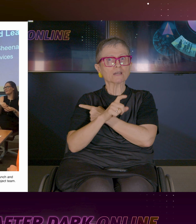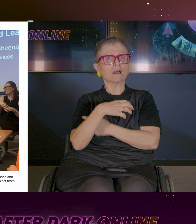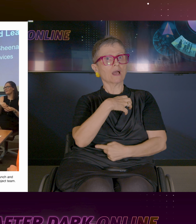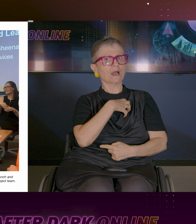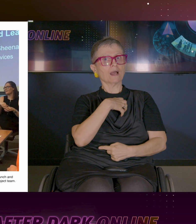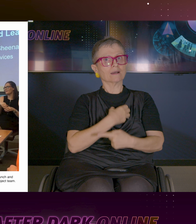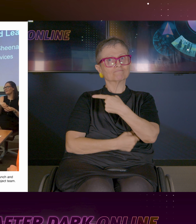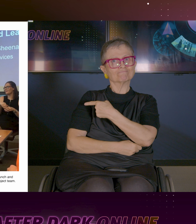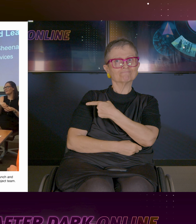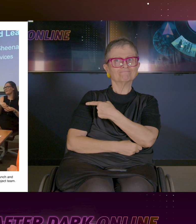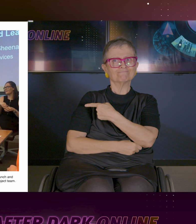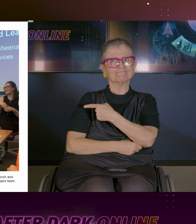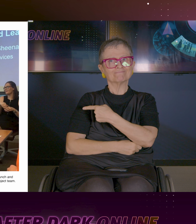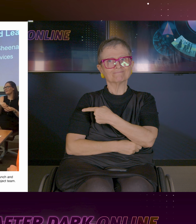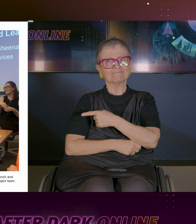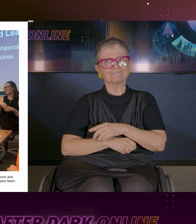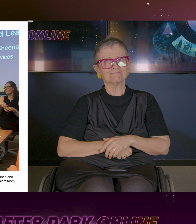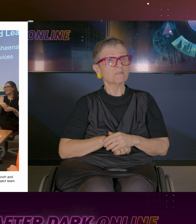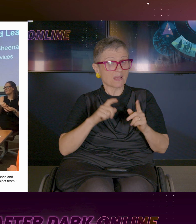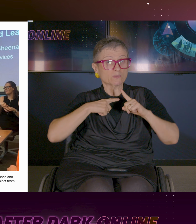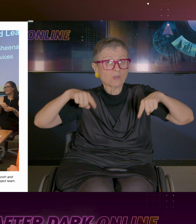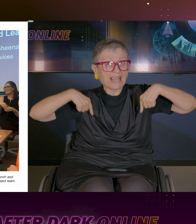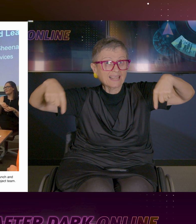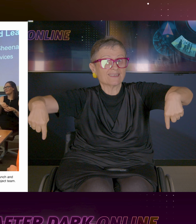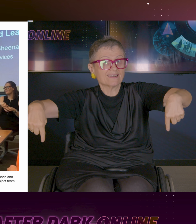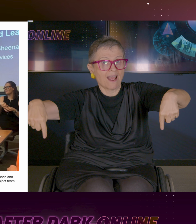train next to a deaf person and you wouldn't even know it but we are here